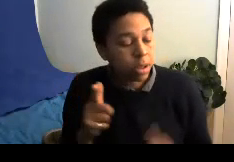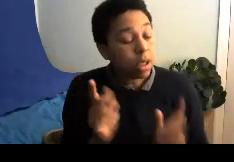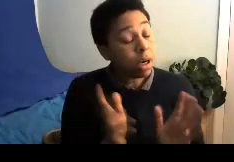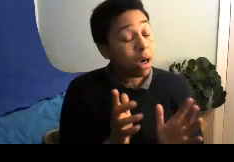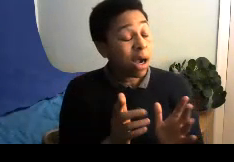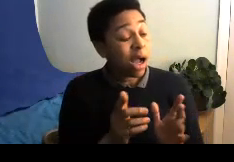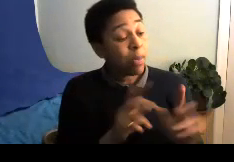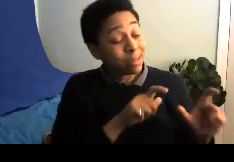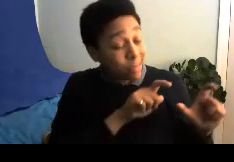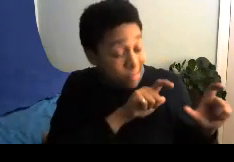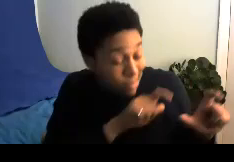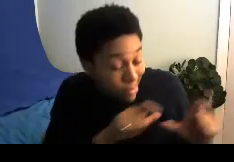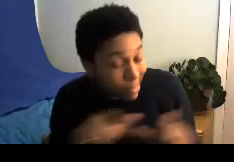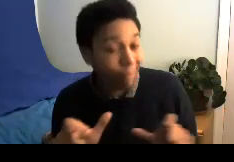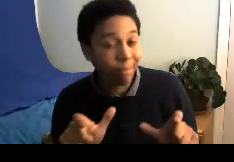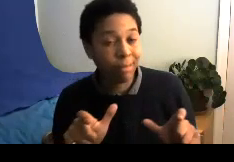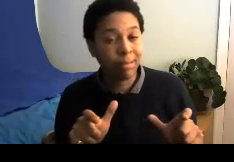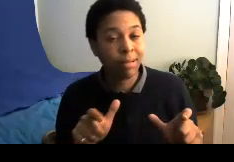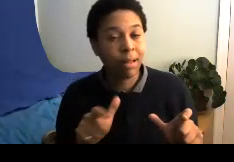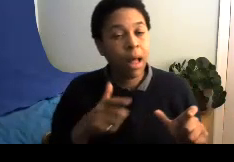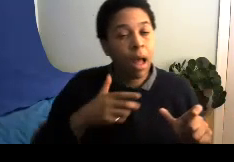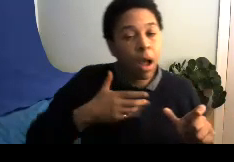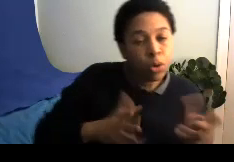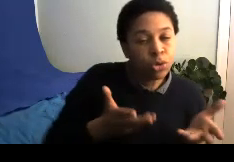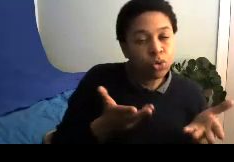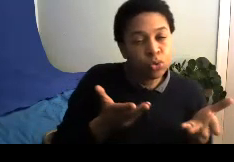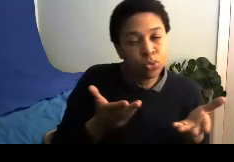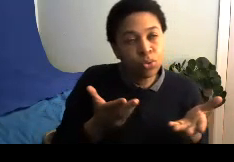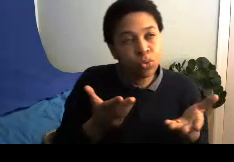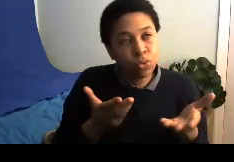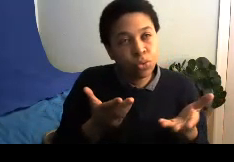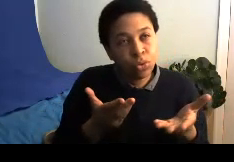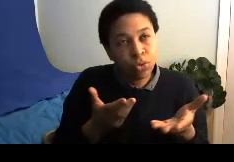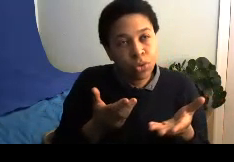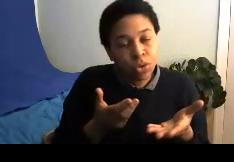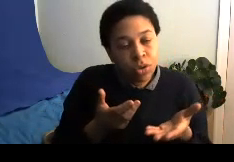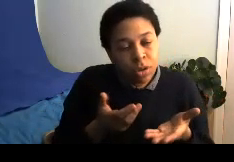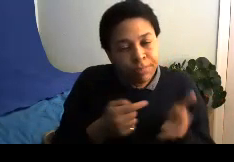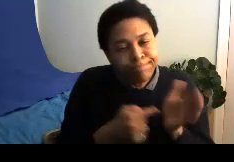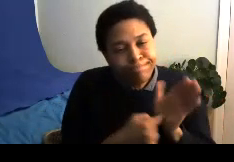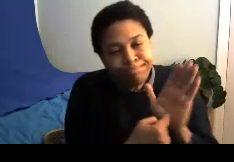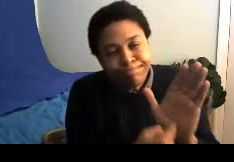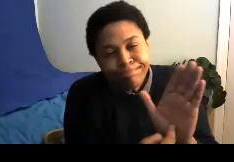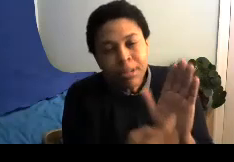with some of the things that I share with him. So, yeah, it